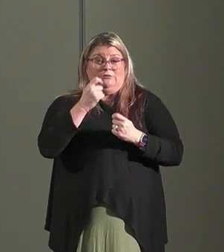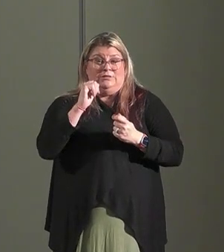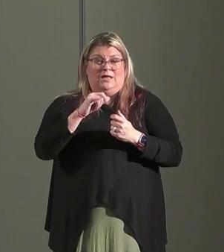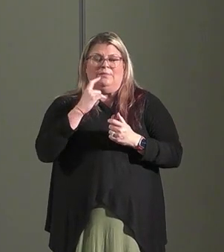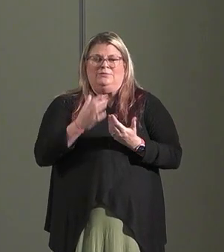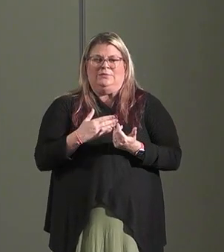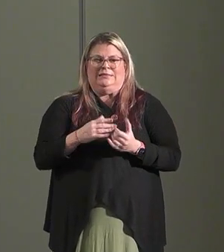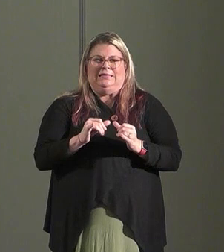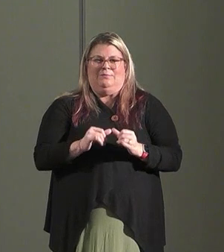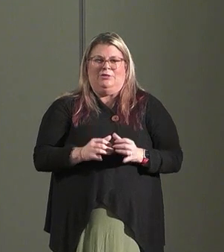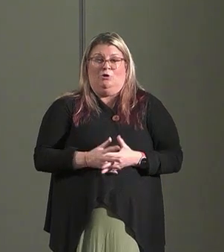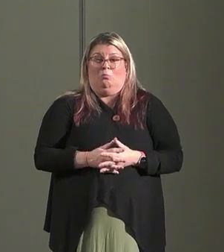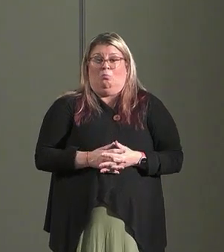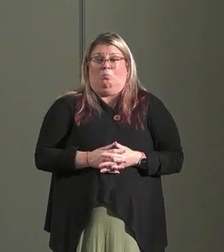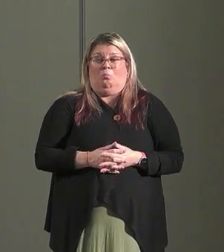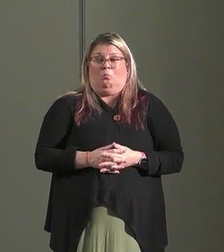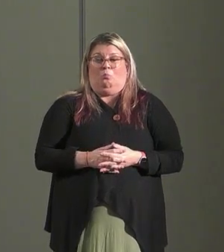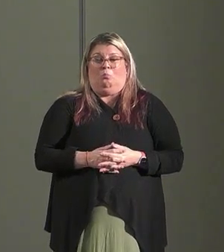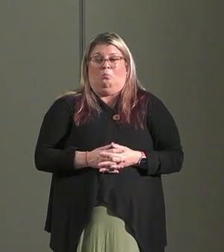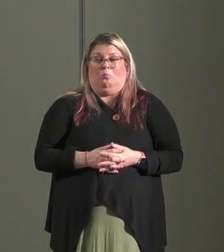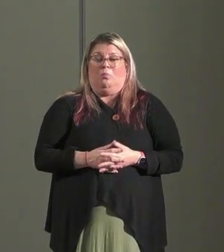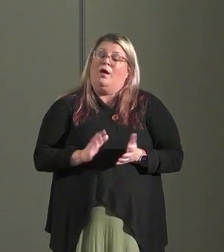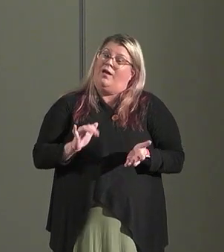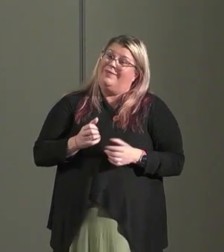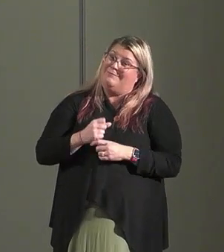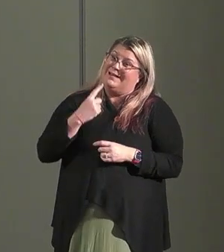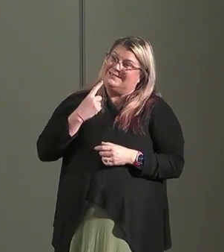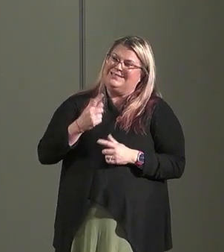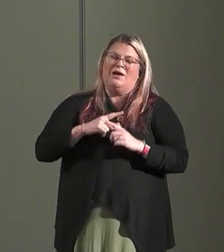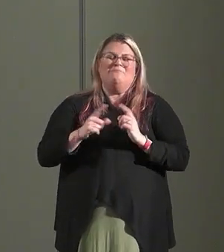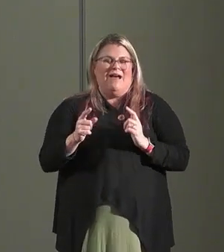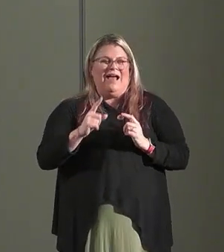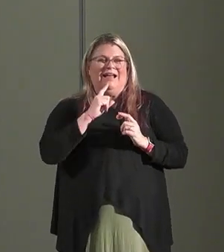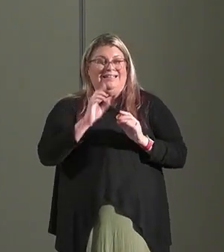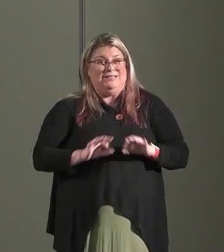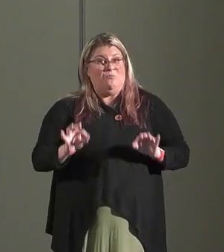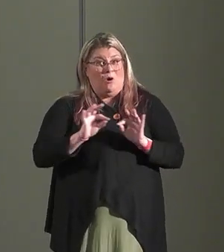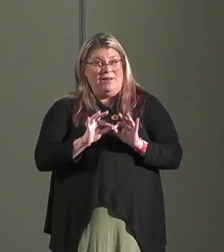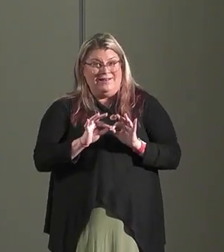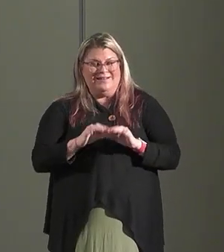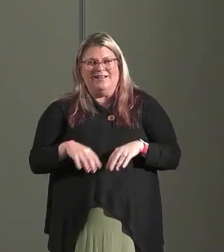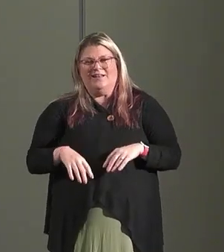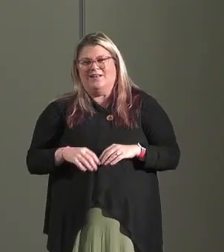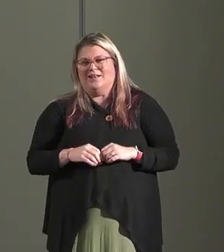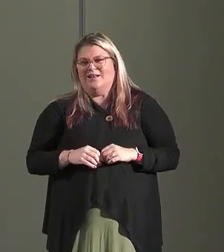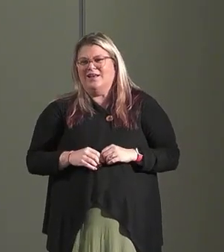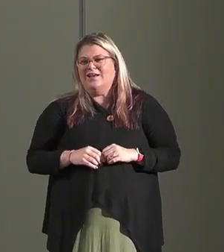That makes sense. >> TERRILL: It is important. We actually